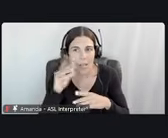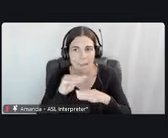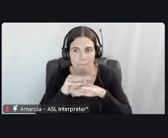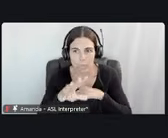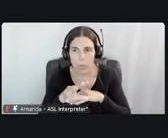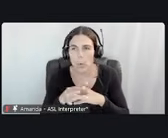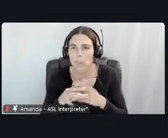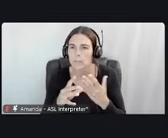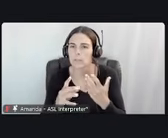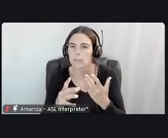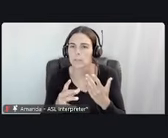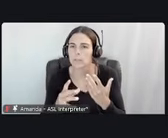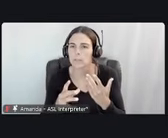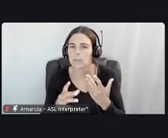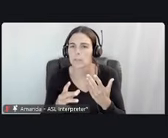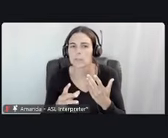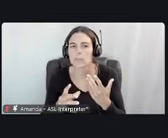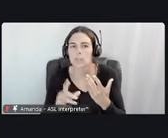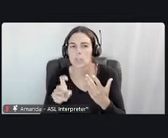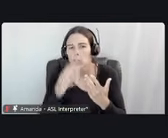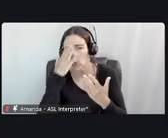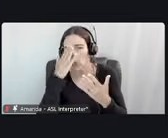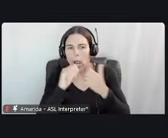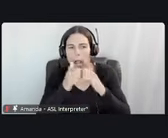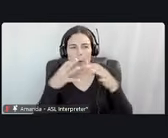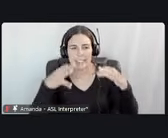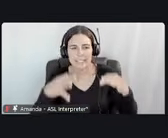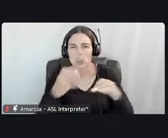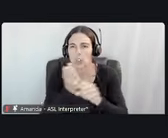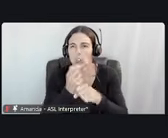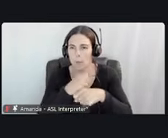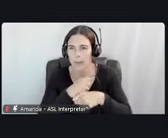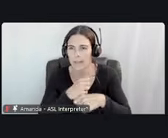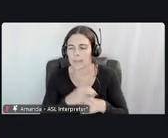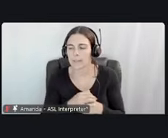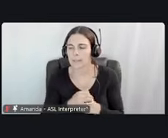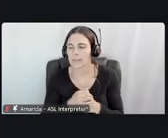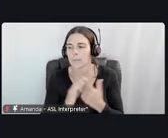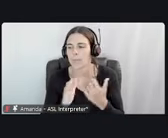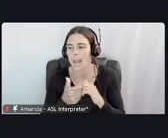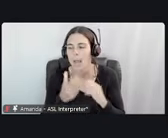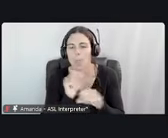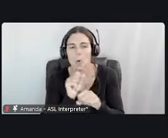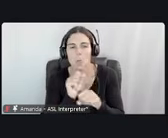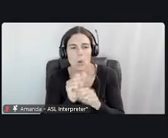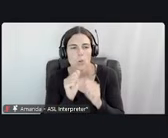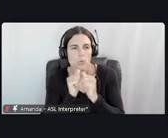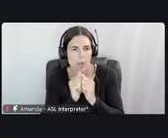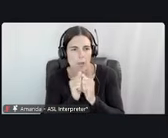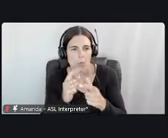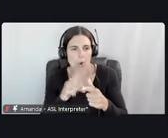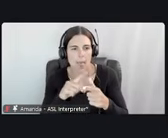um how decisions are made um and how they work together. And then the implementation and ability